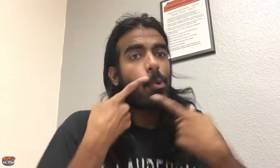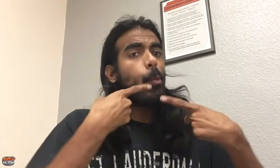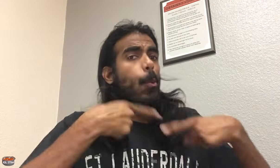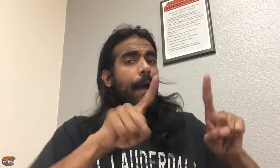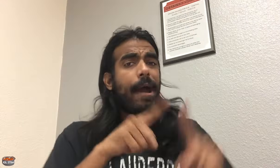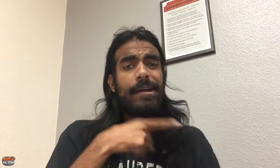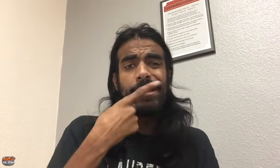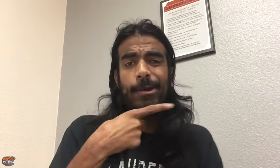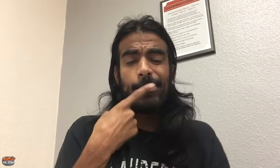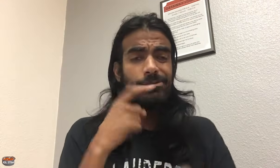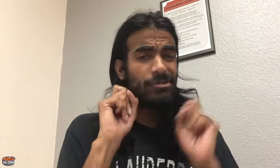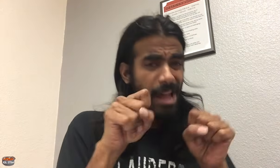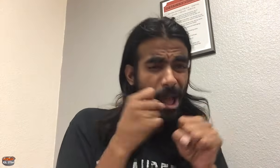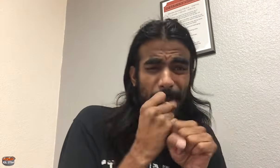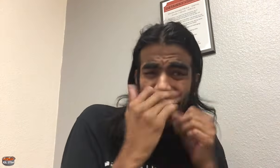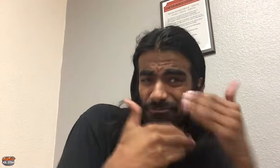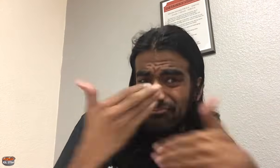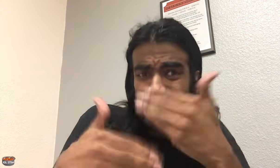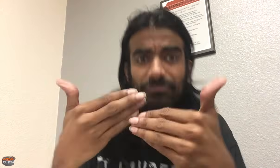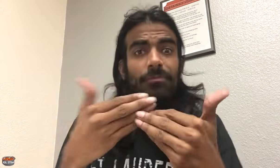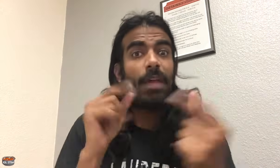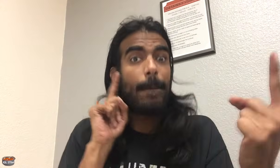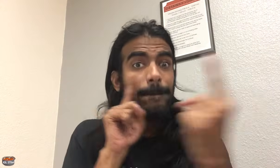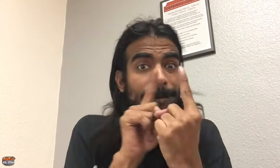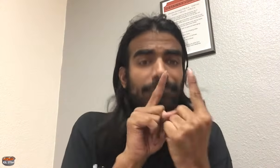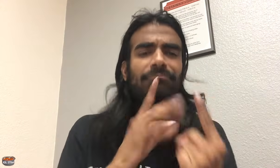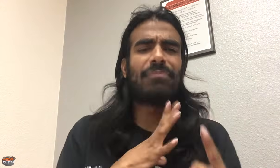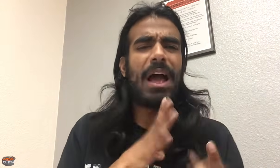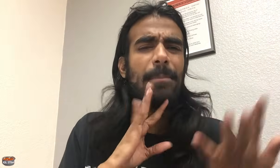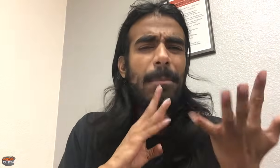works out smoothly. A lot of time hearing people, they can get through the process.